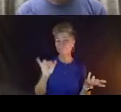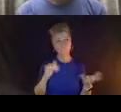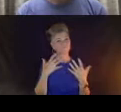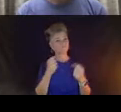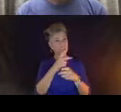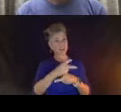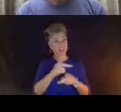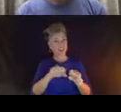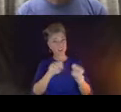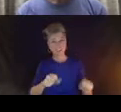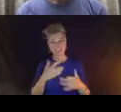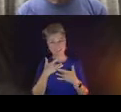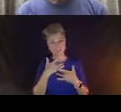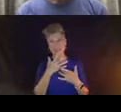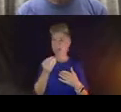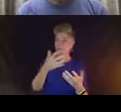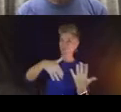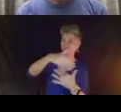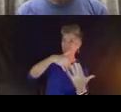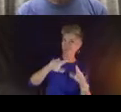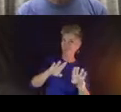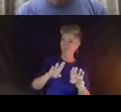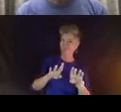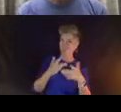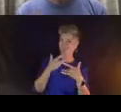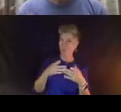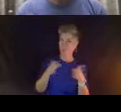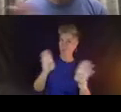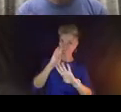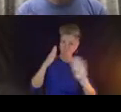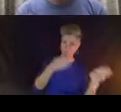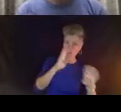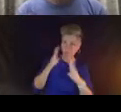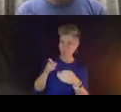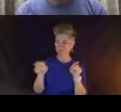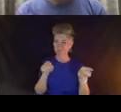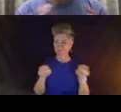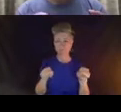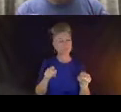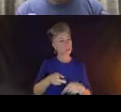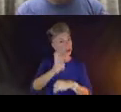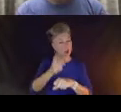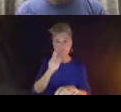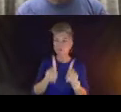can be challenging for people who identify as nonbinary. And like Michael said earlier, I'm just gonna use that term